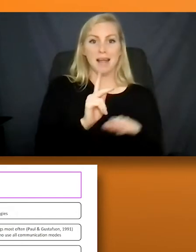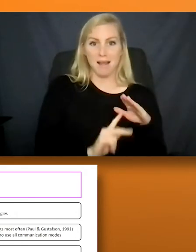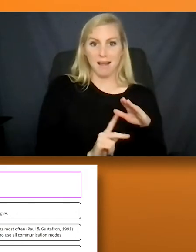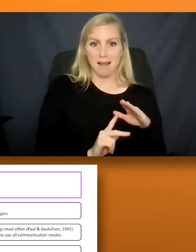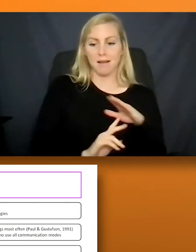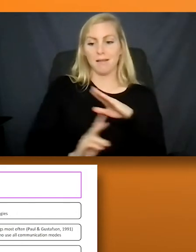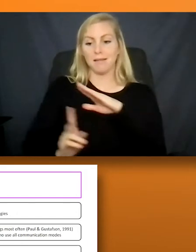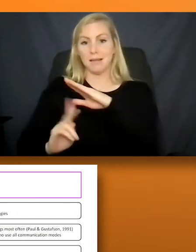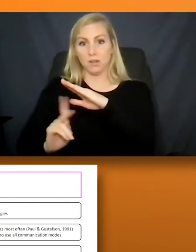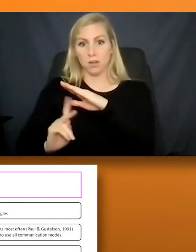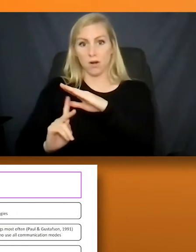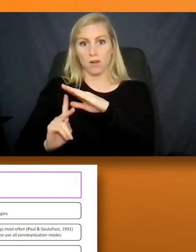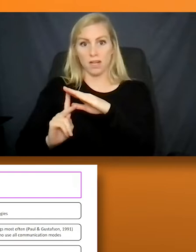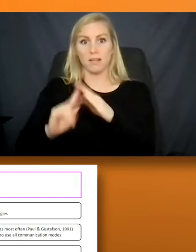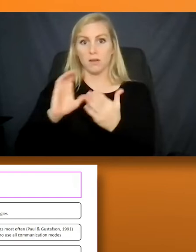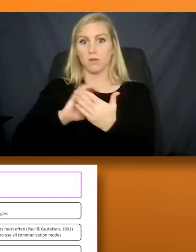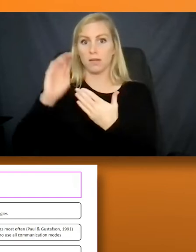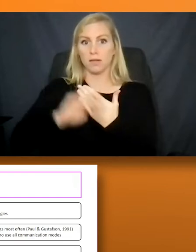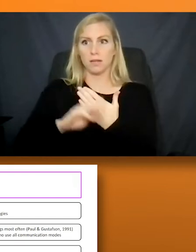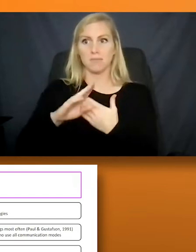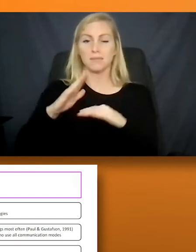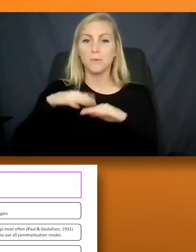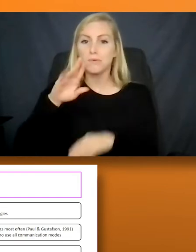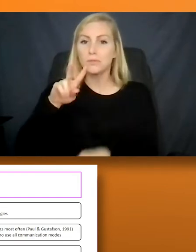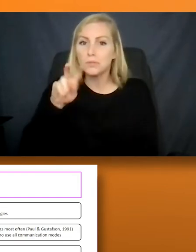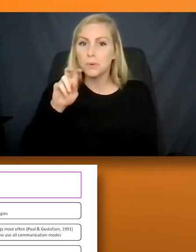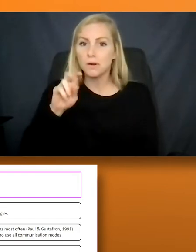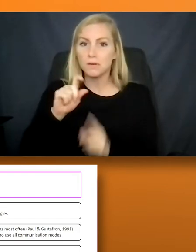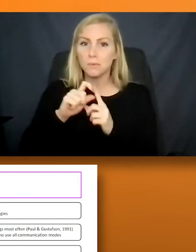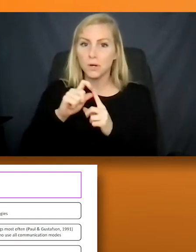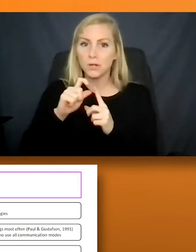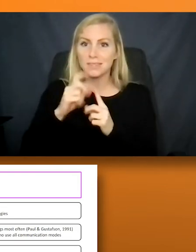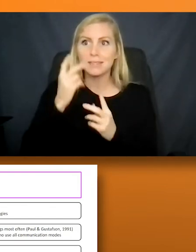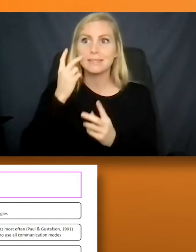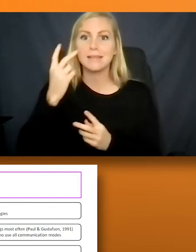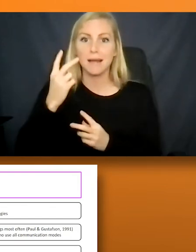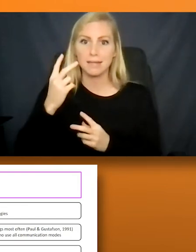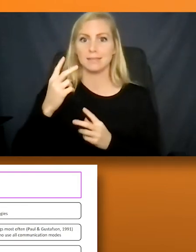there's over 200 sight words for kids to learn, and that's words.